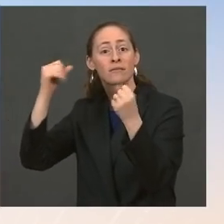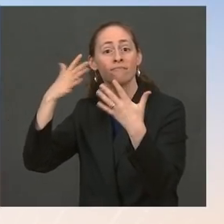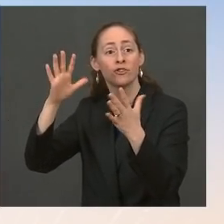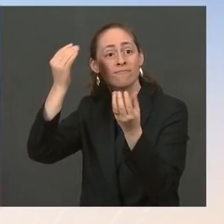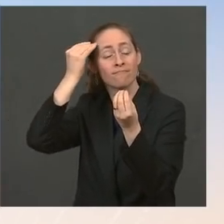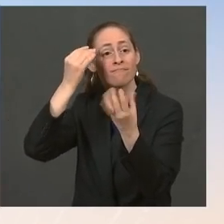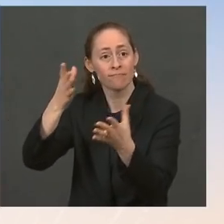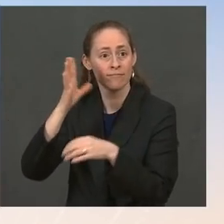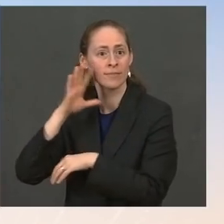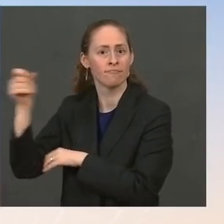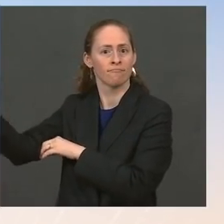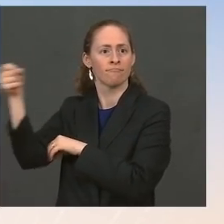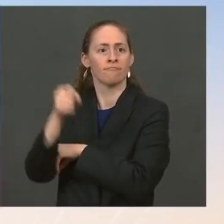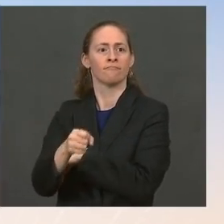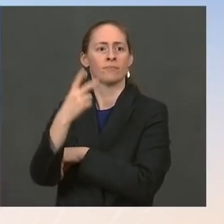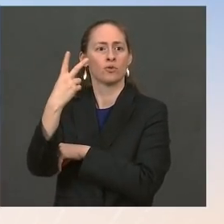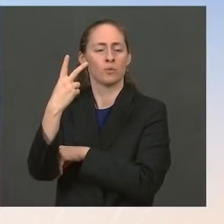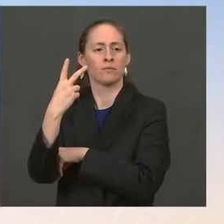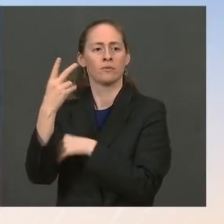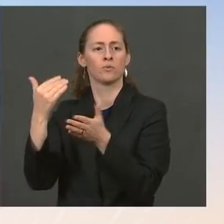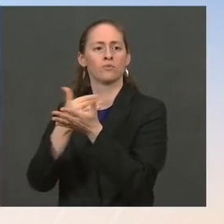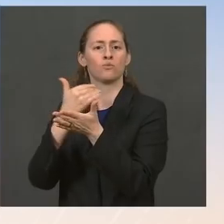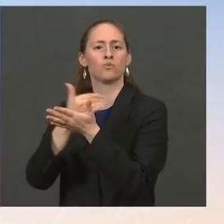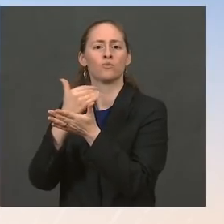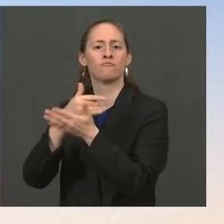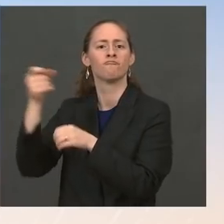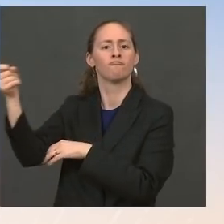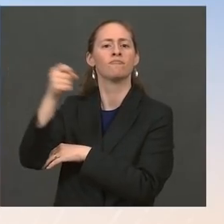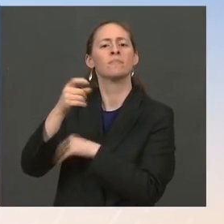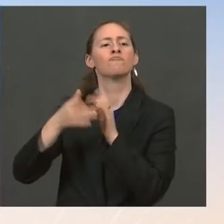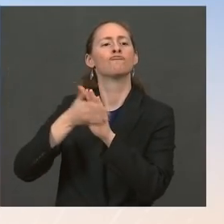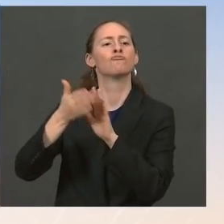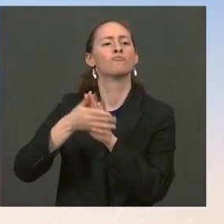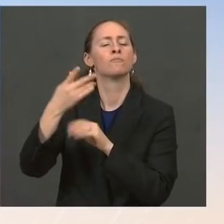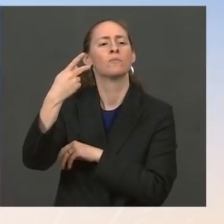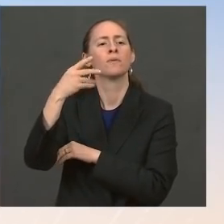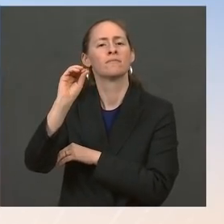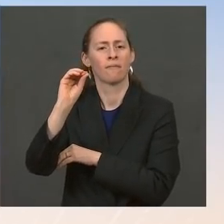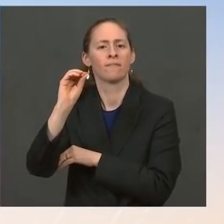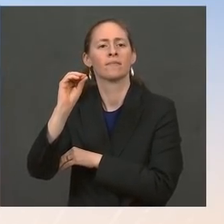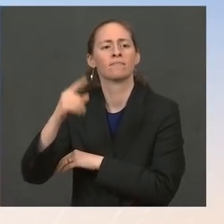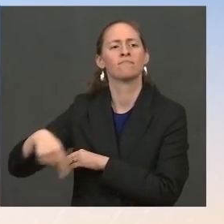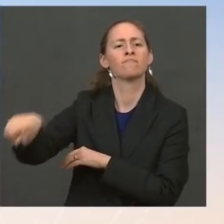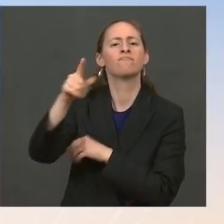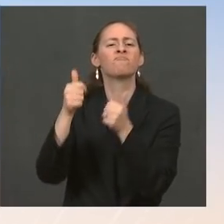to the Postal Service Board of Governors. Is he looking to remove Postmaster Dejoy?